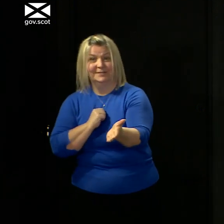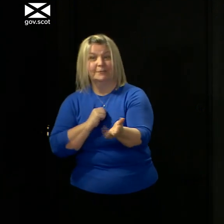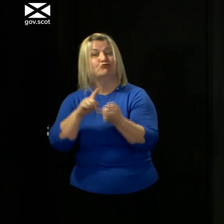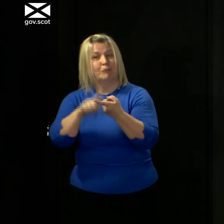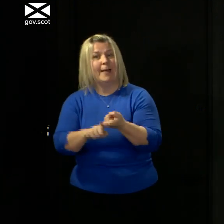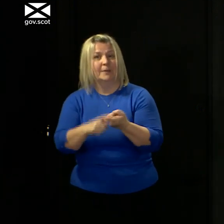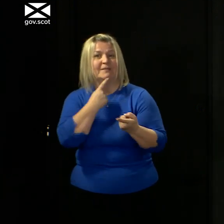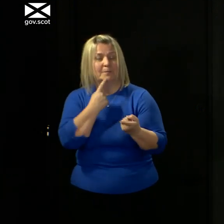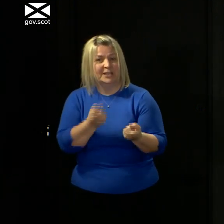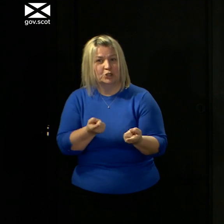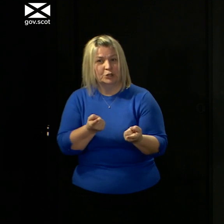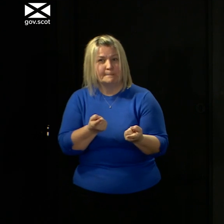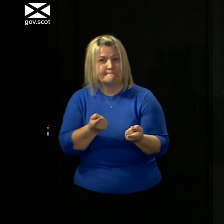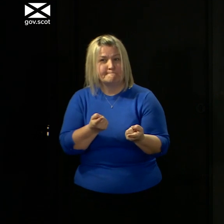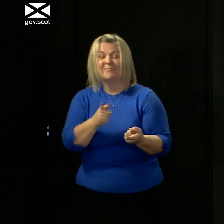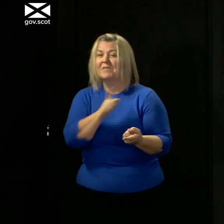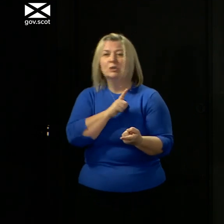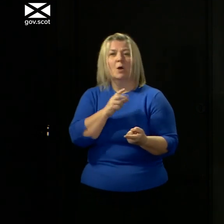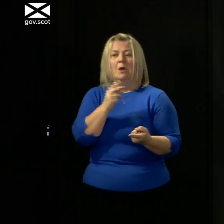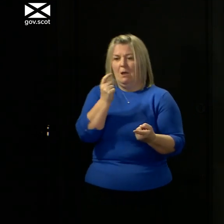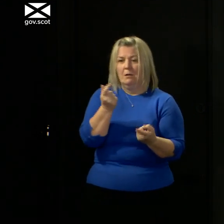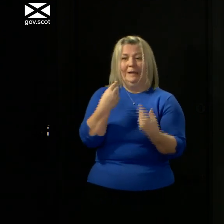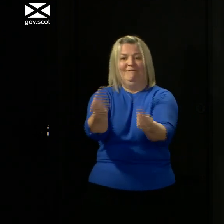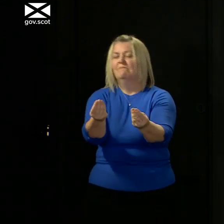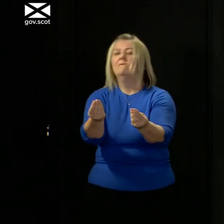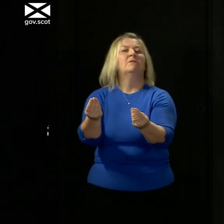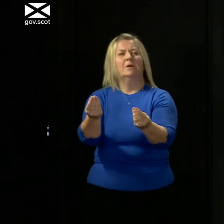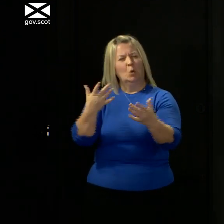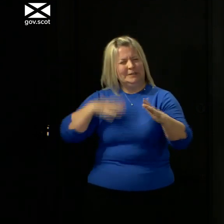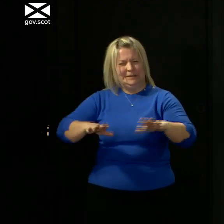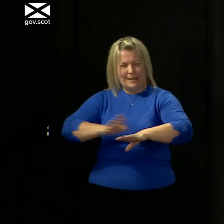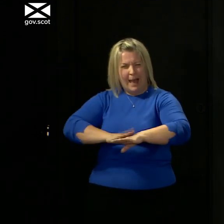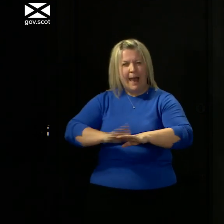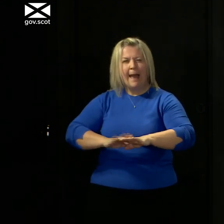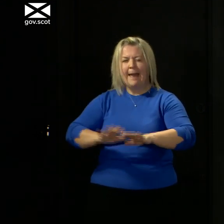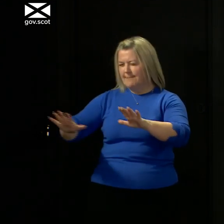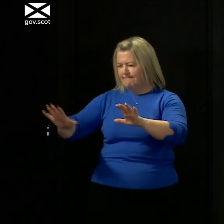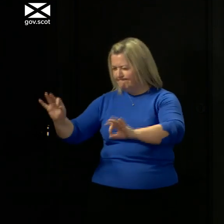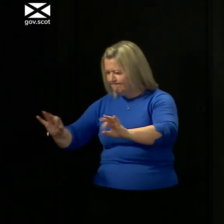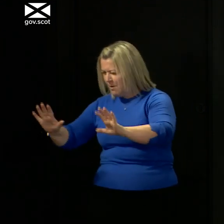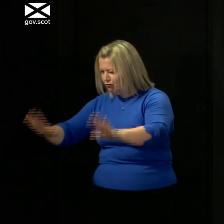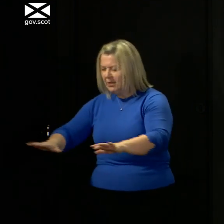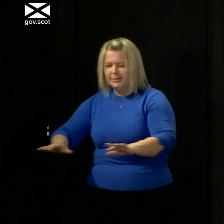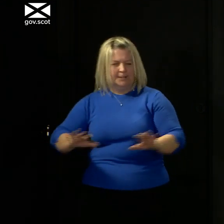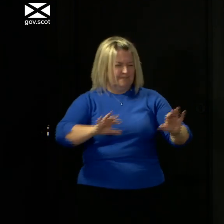to take a bit of time to get this absolutely right in Scotland I will